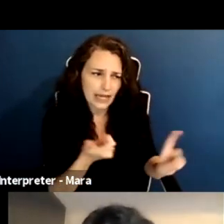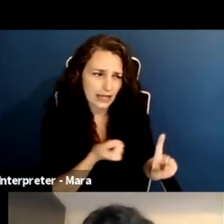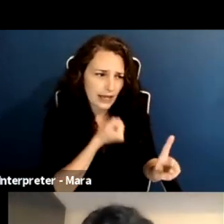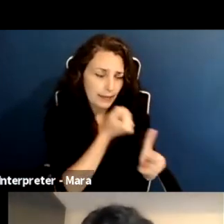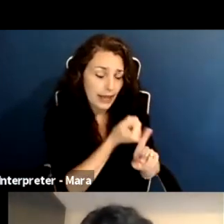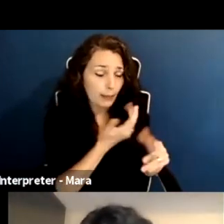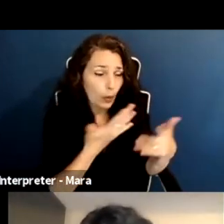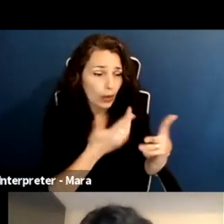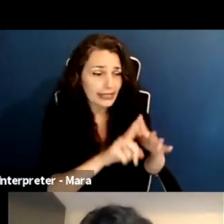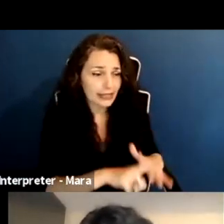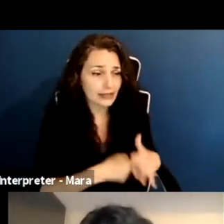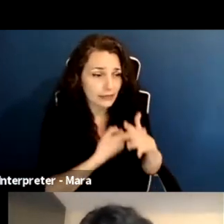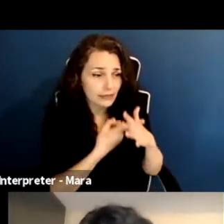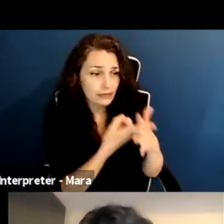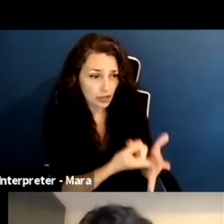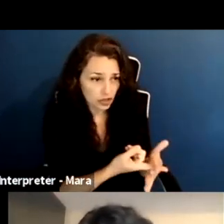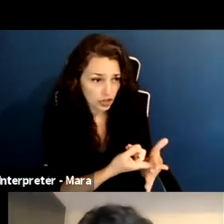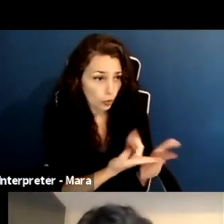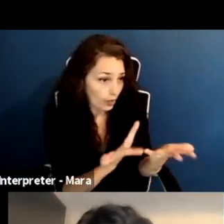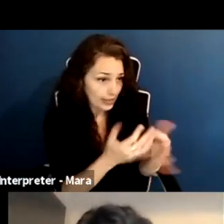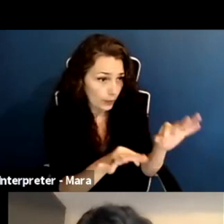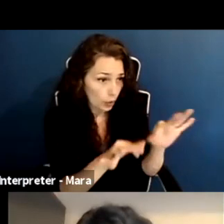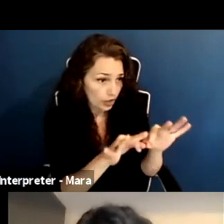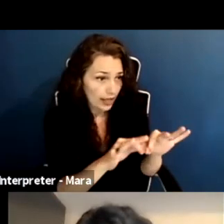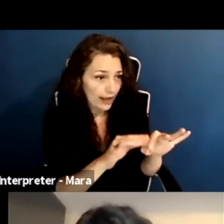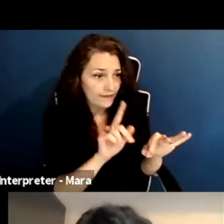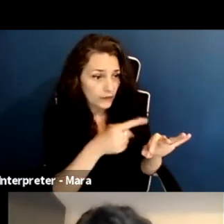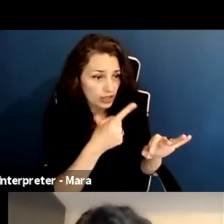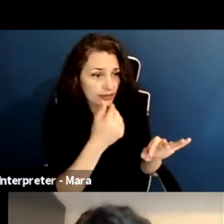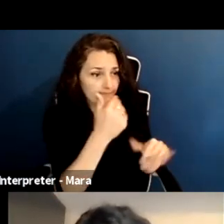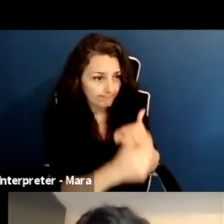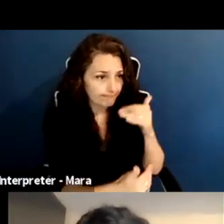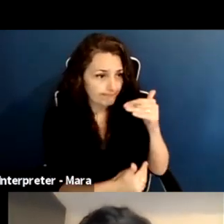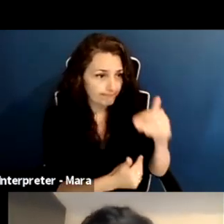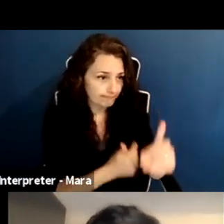to make that first step, to really say, "Okay, what can I do?